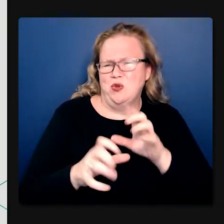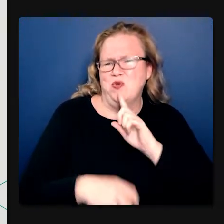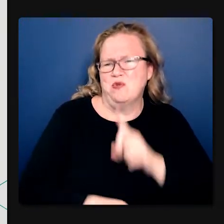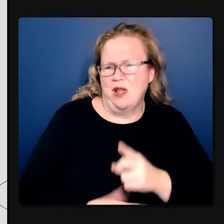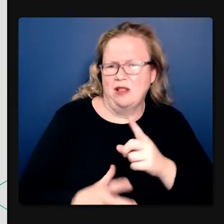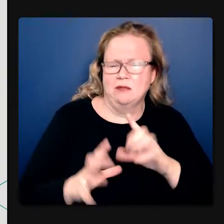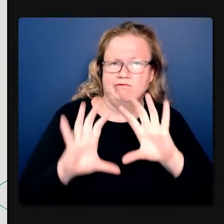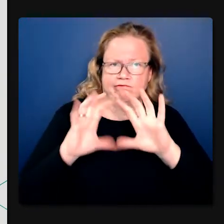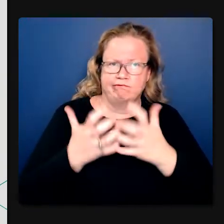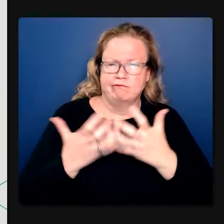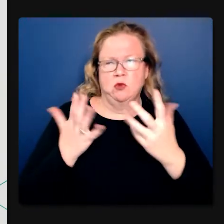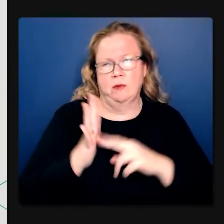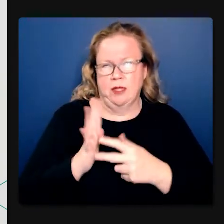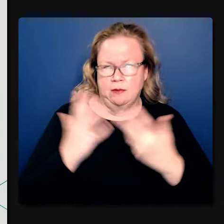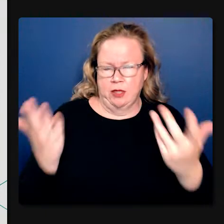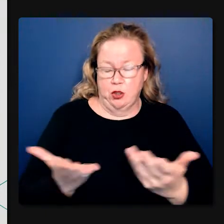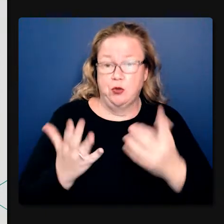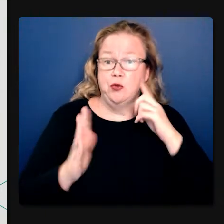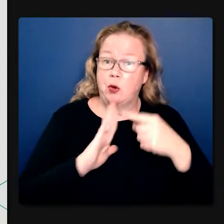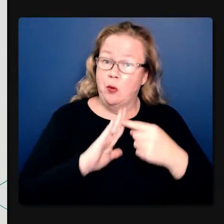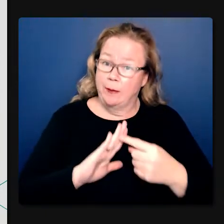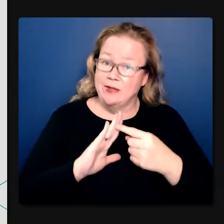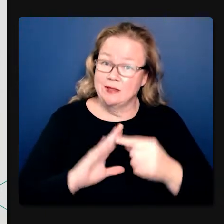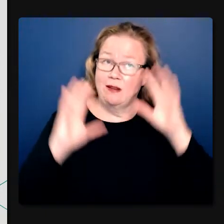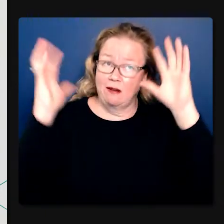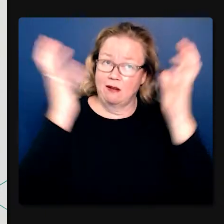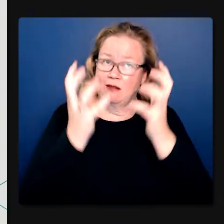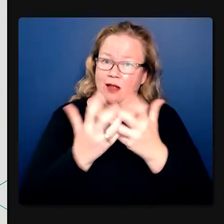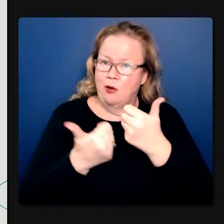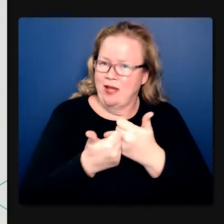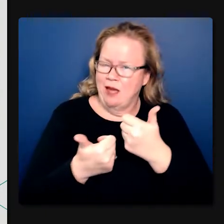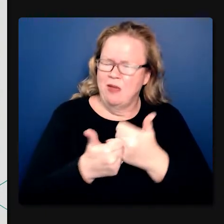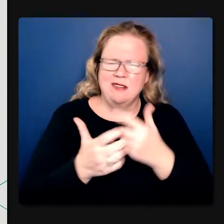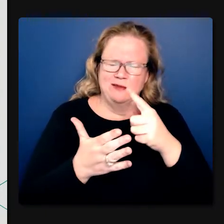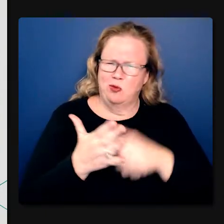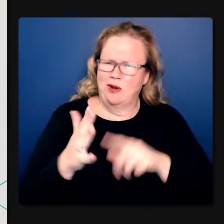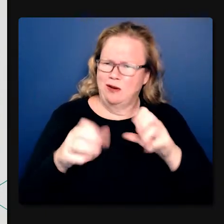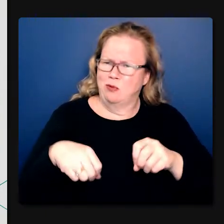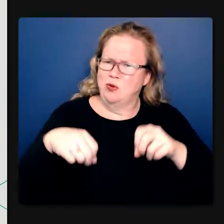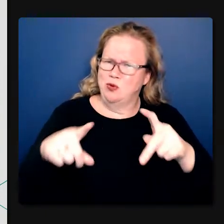Overall, I am here to represent cloud gaming. What are the opportunities out there